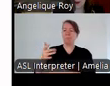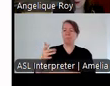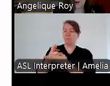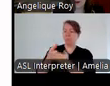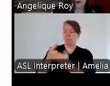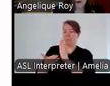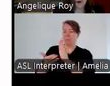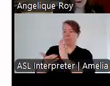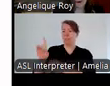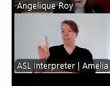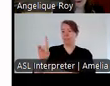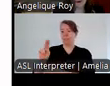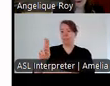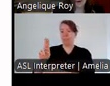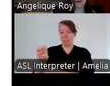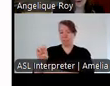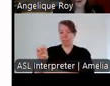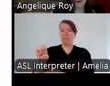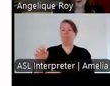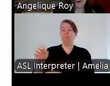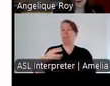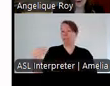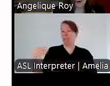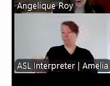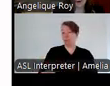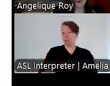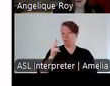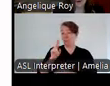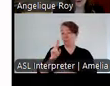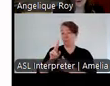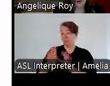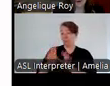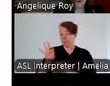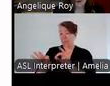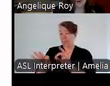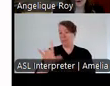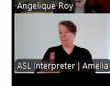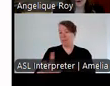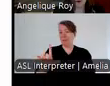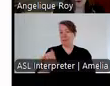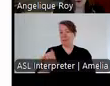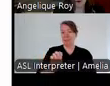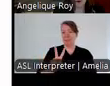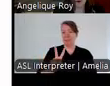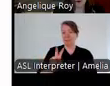librarians, Eva and Megan. they assigned the icons to each database in LibApps and